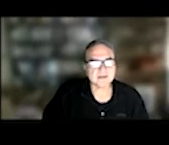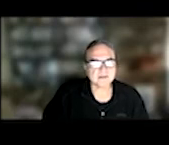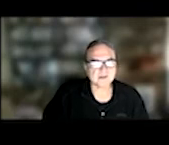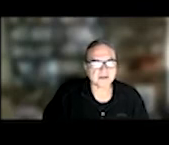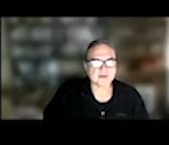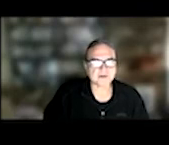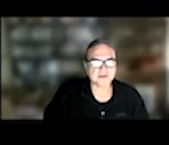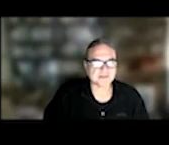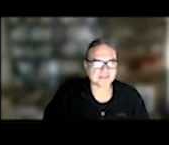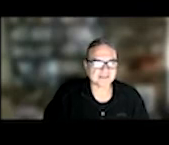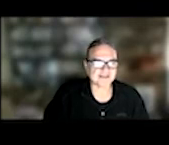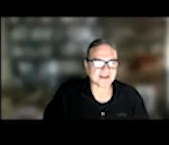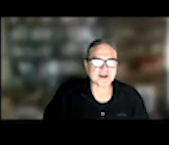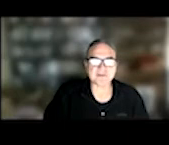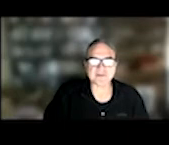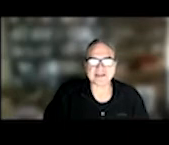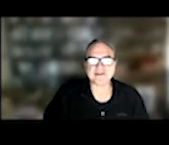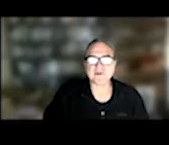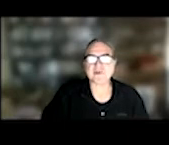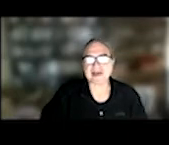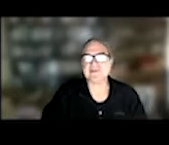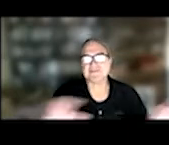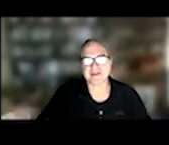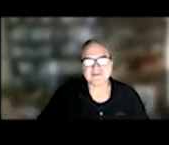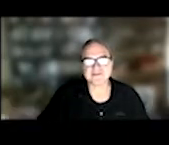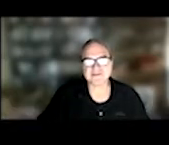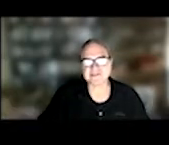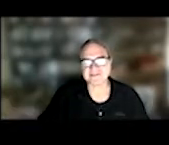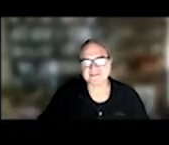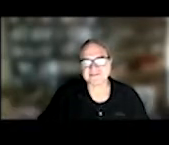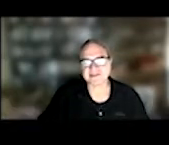So I don't need to go into too much detail here, but we need the whole gamut of health services so